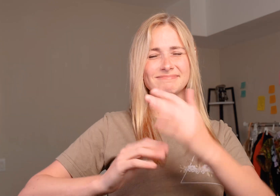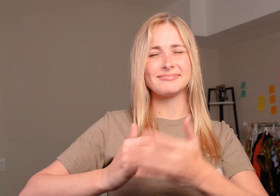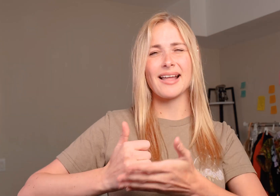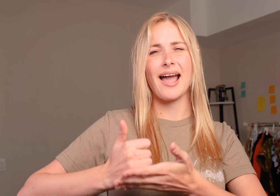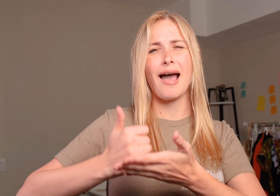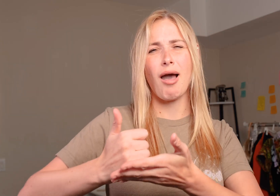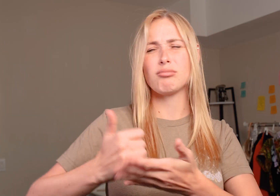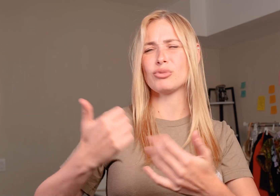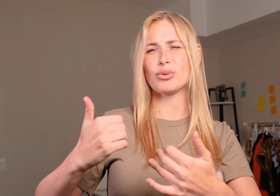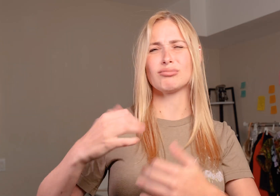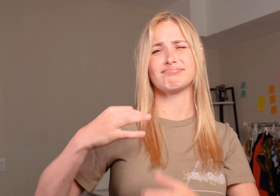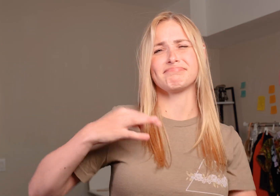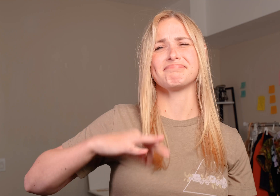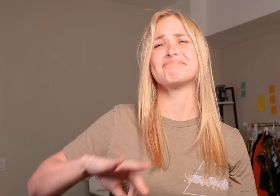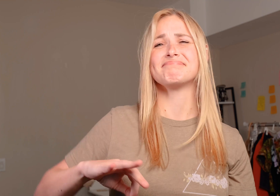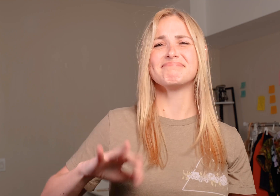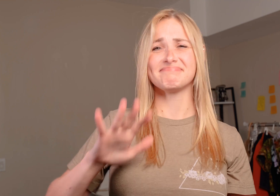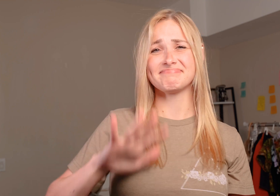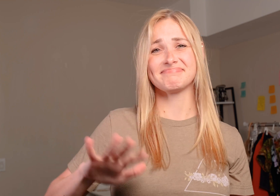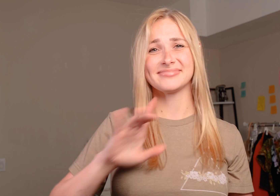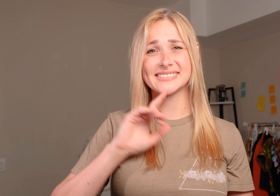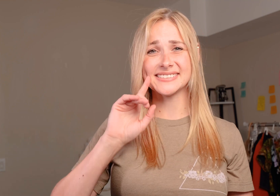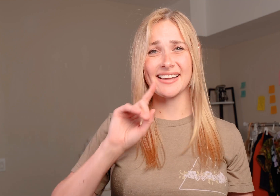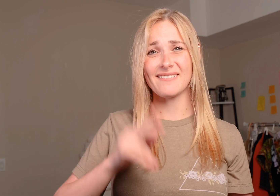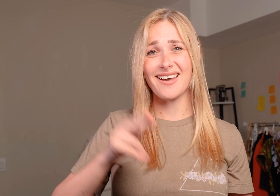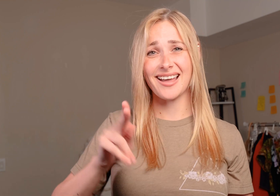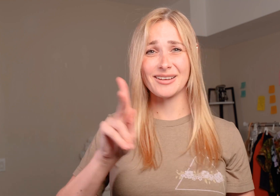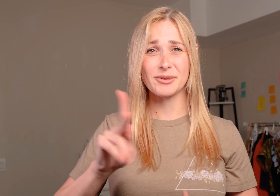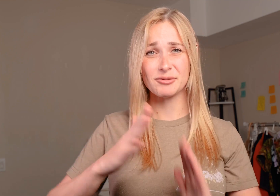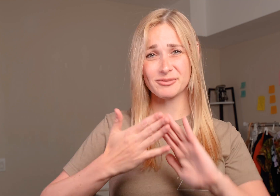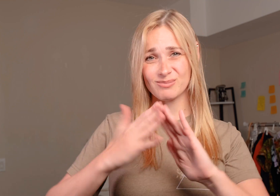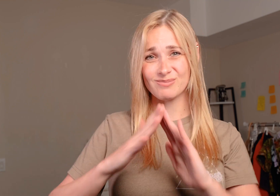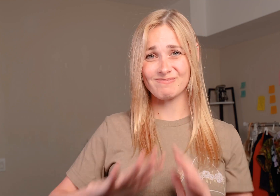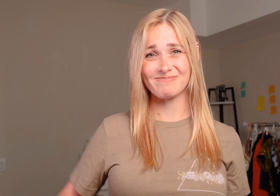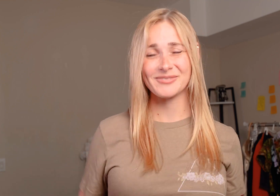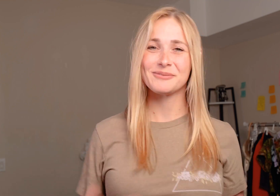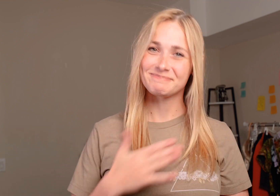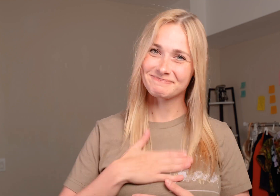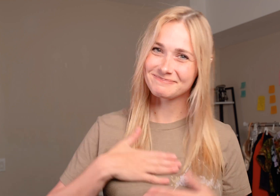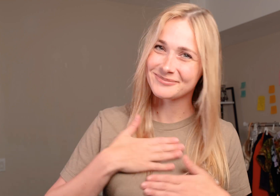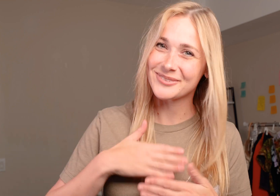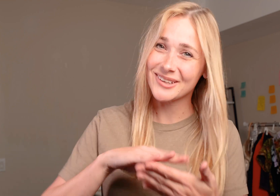can be extremely helpful and beneficial to the deaf and hear-of-hearing people in our community <3